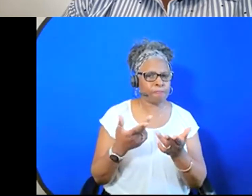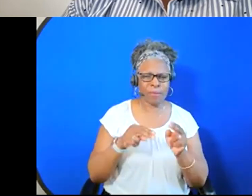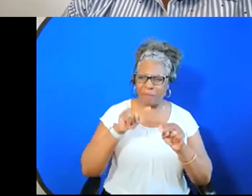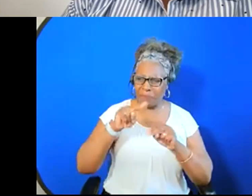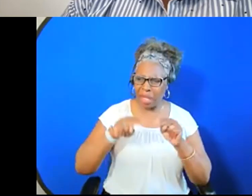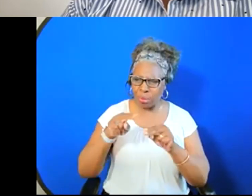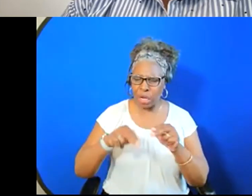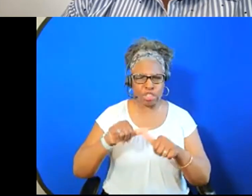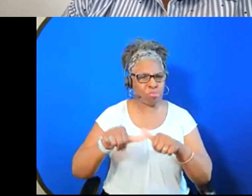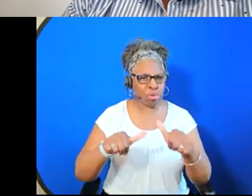and the gallery was, “did they sell?”,